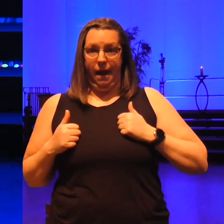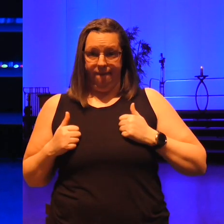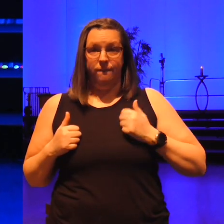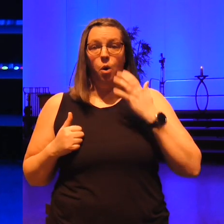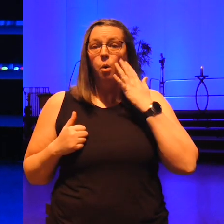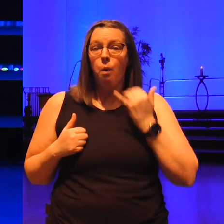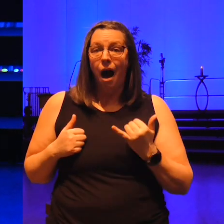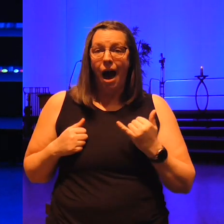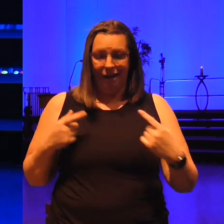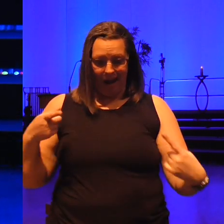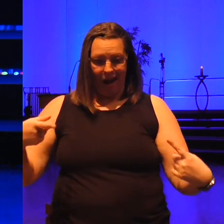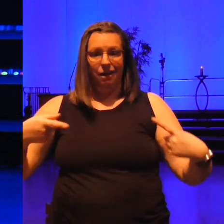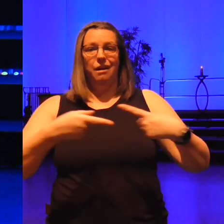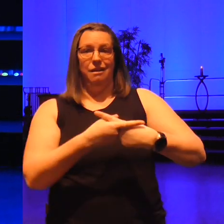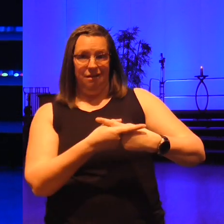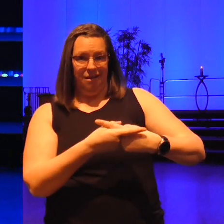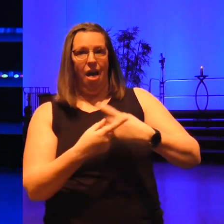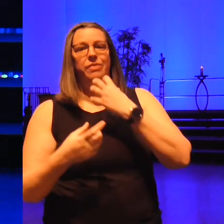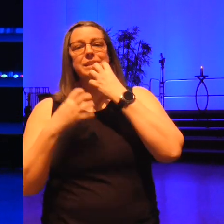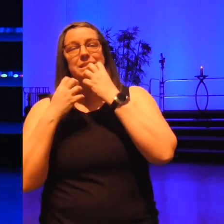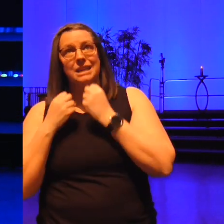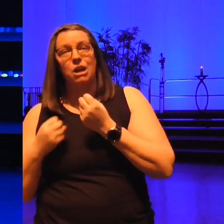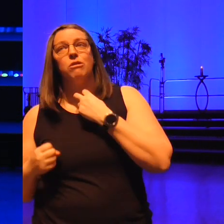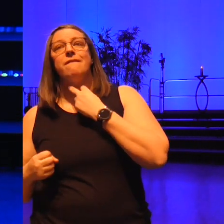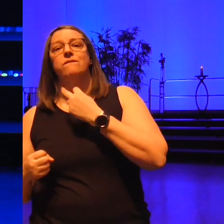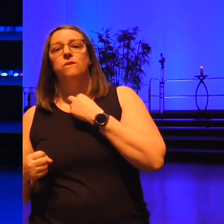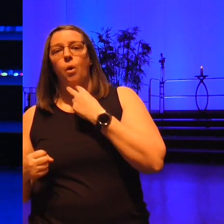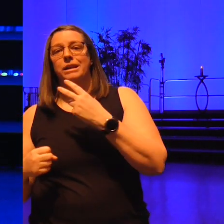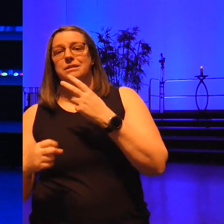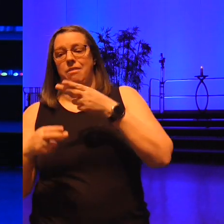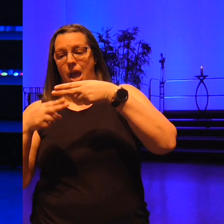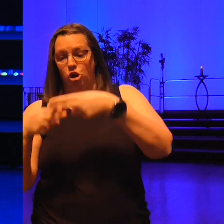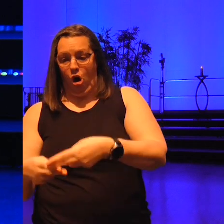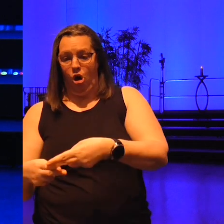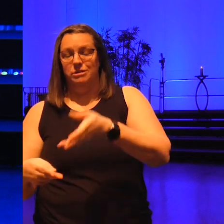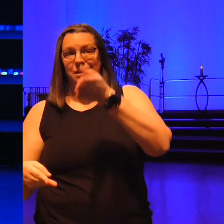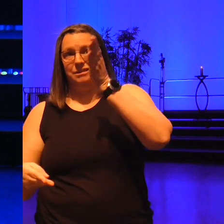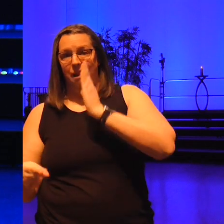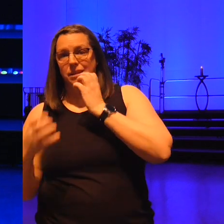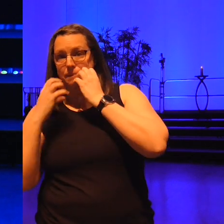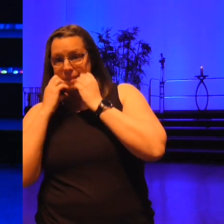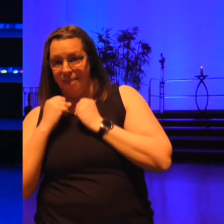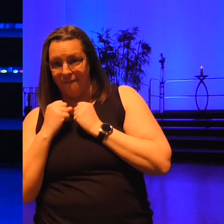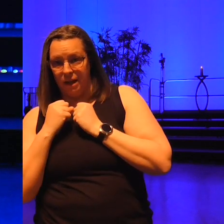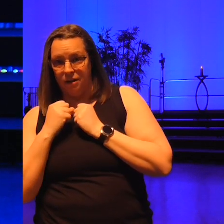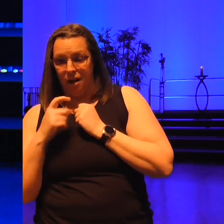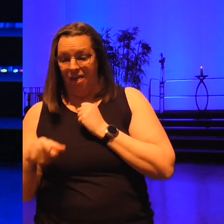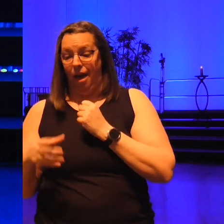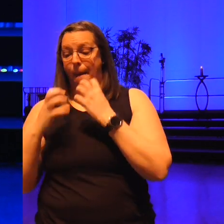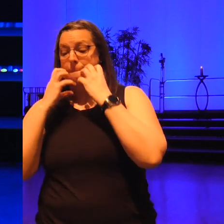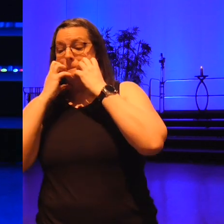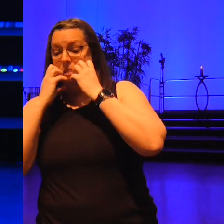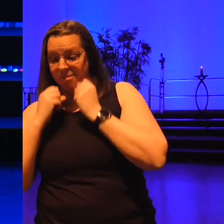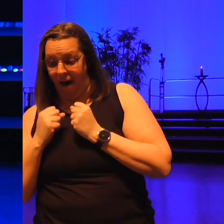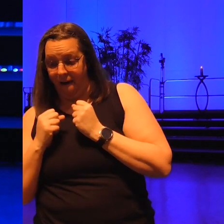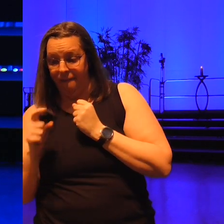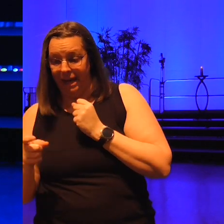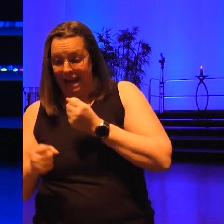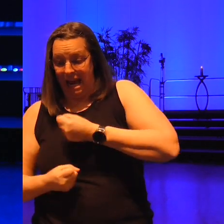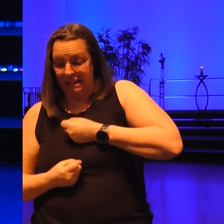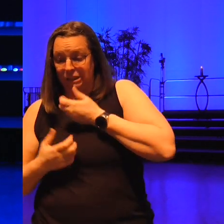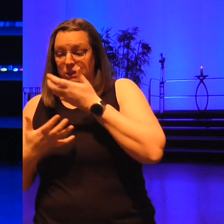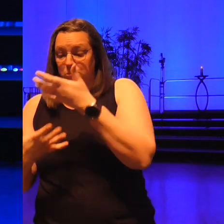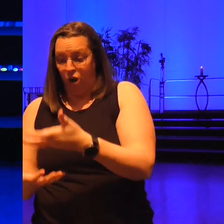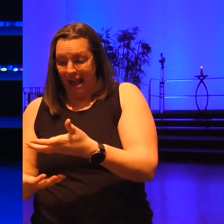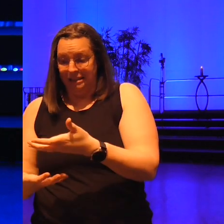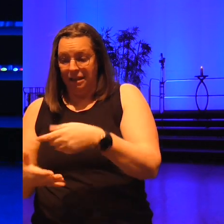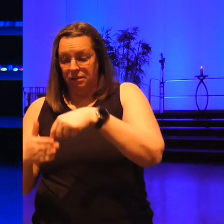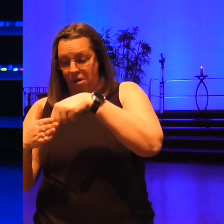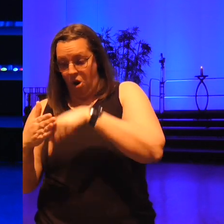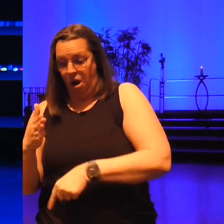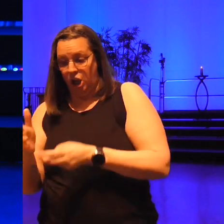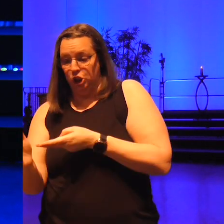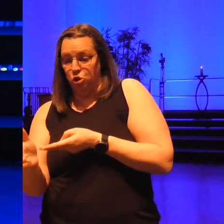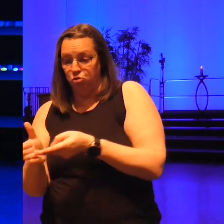sacred voice that calls us God's beloved being the Beloved expresses the core truth of our